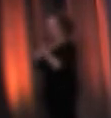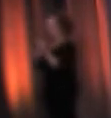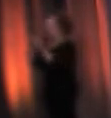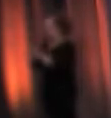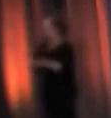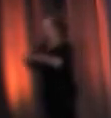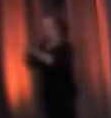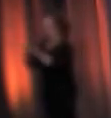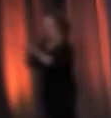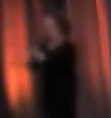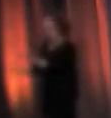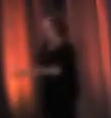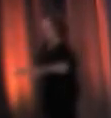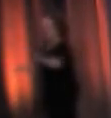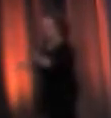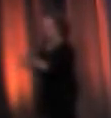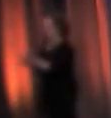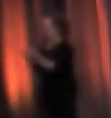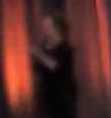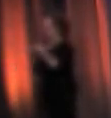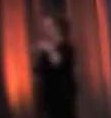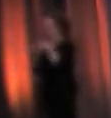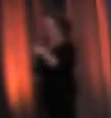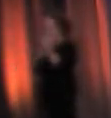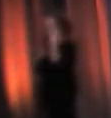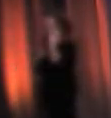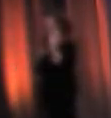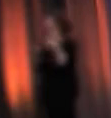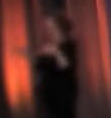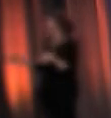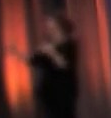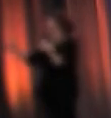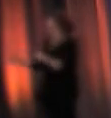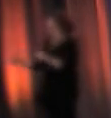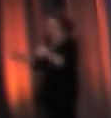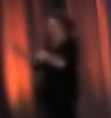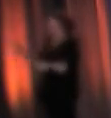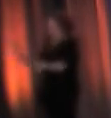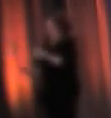A sector still lacking the core digital literacy transformative change and delivery.